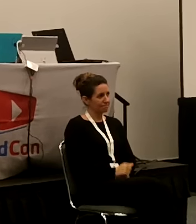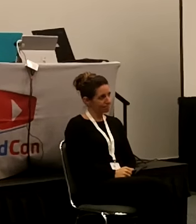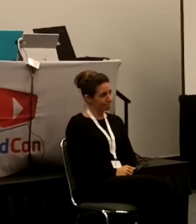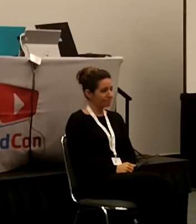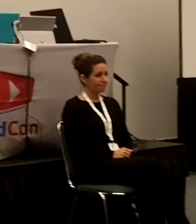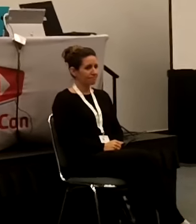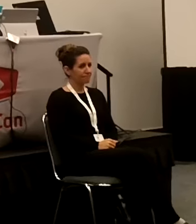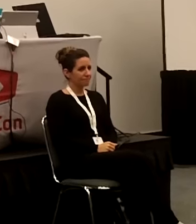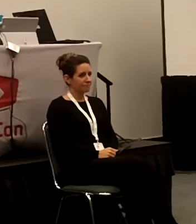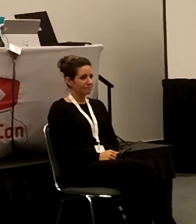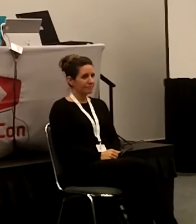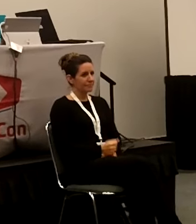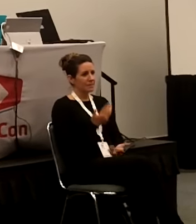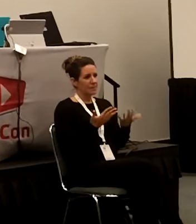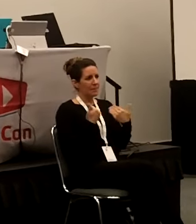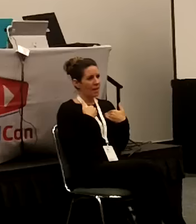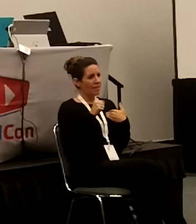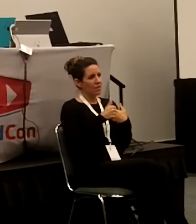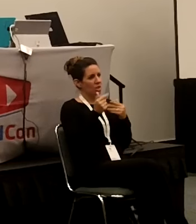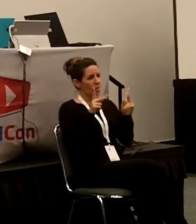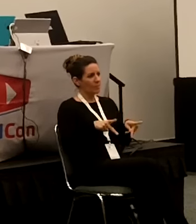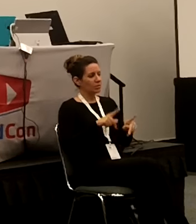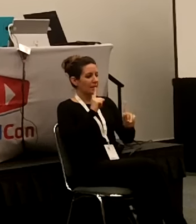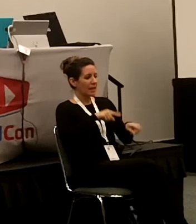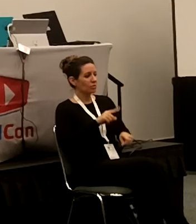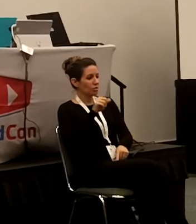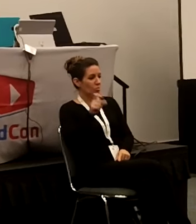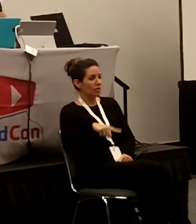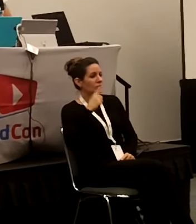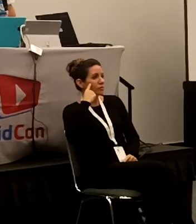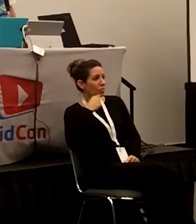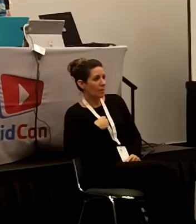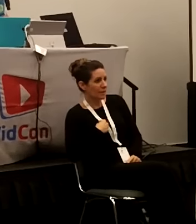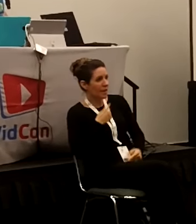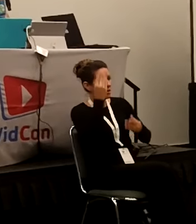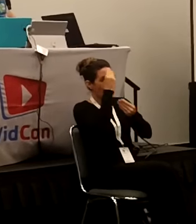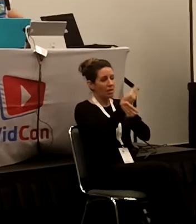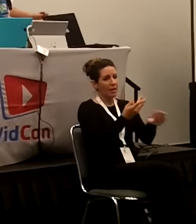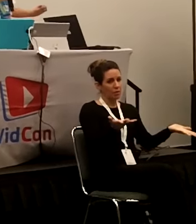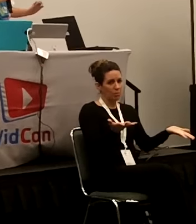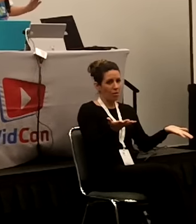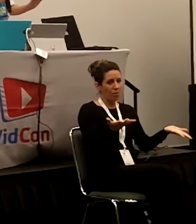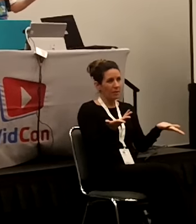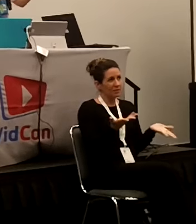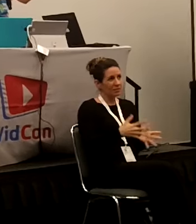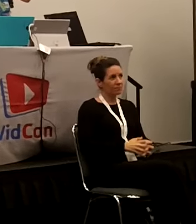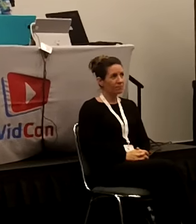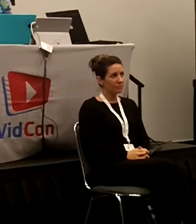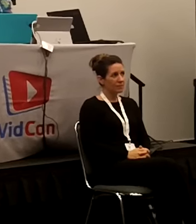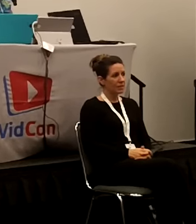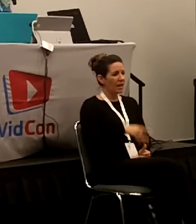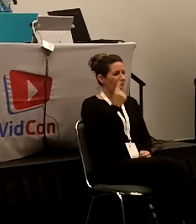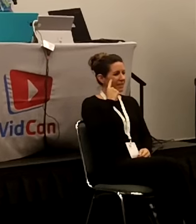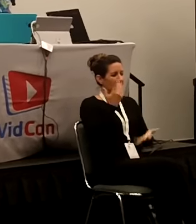I might have to have somebody answer the question for me, and then, I'll let you know, but, like, they time it with a special program